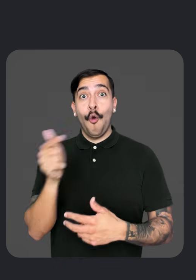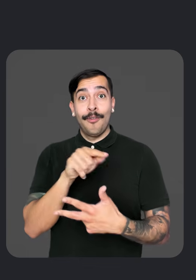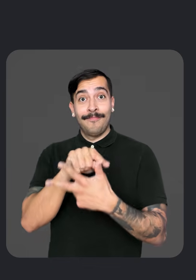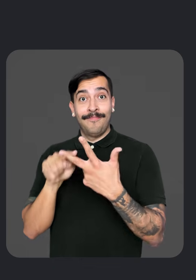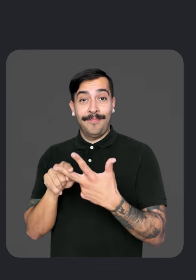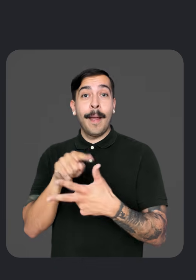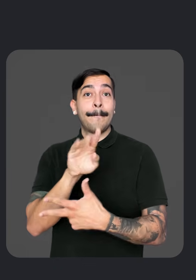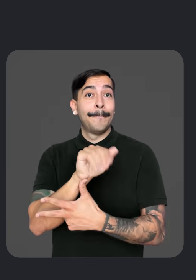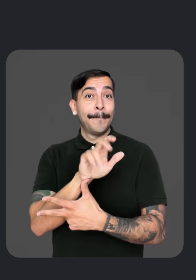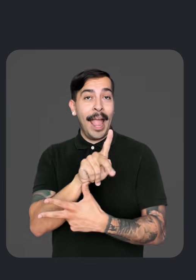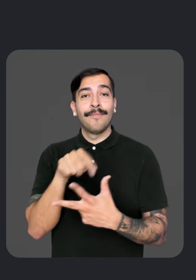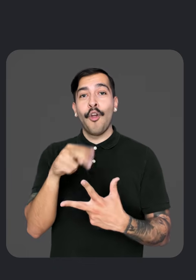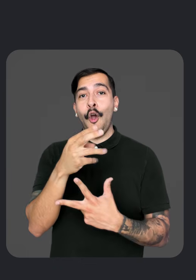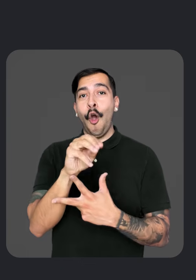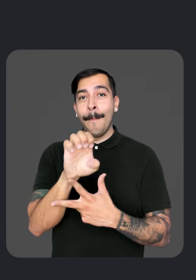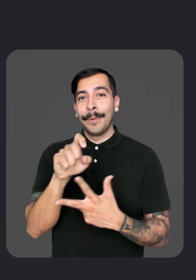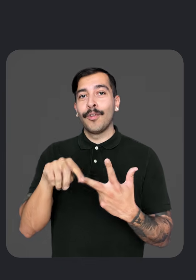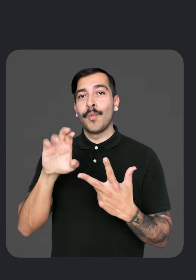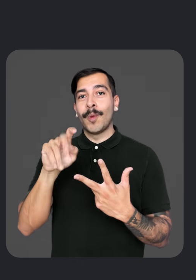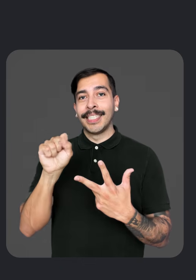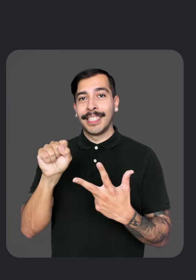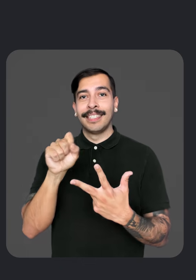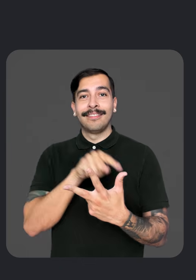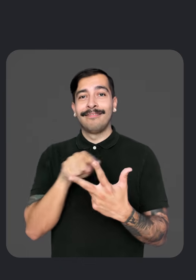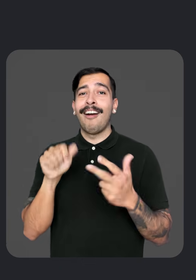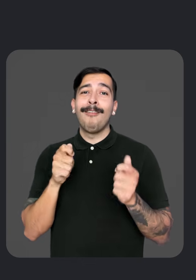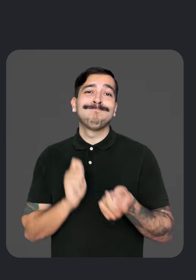“Back,” “Home,” and “Recents” buttons is now customizable.